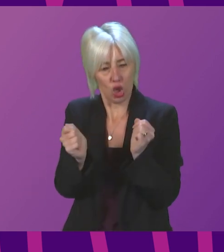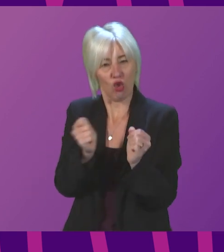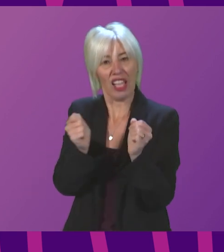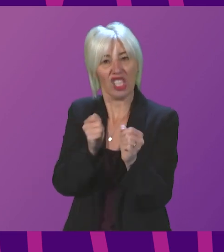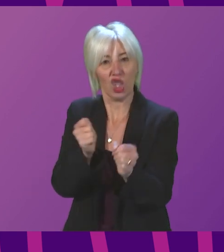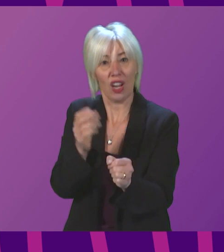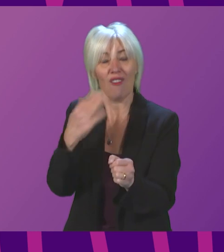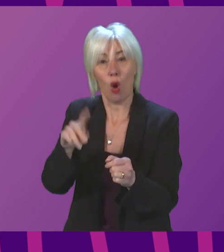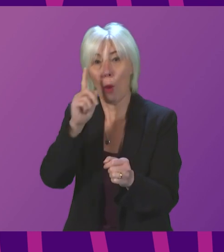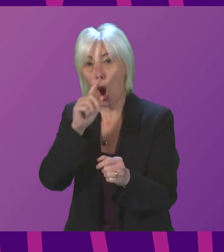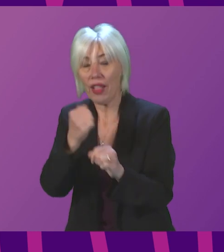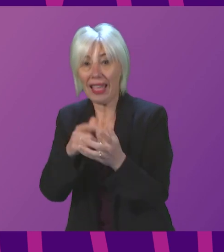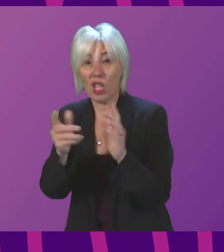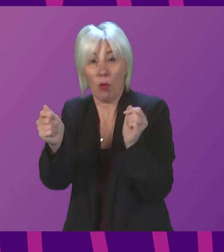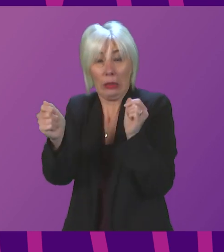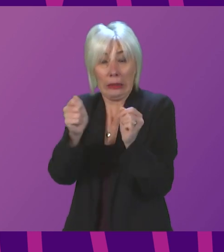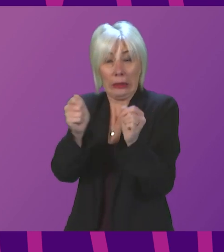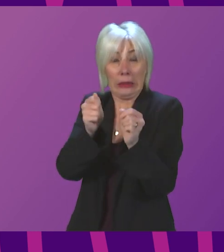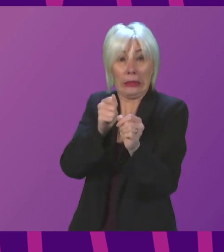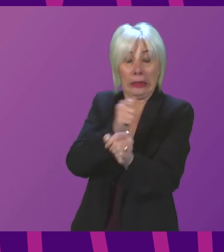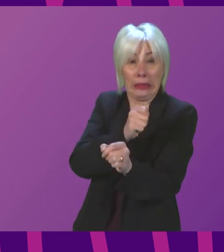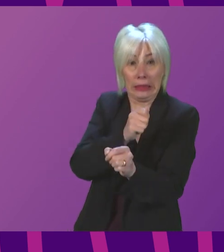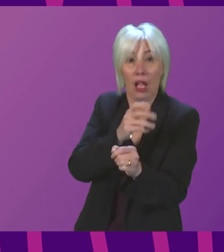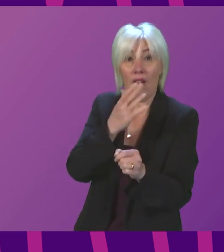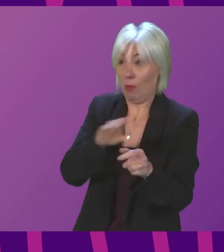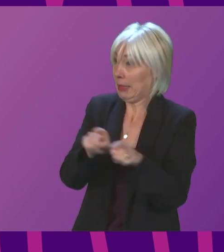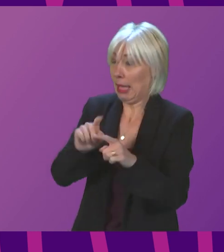oil and gas, in the same way as we had the transition away from coal power, because the